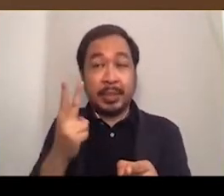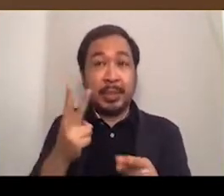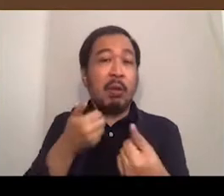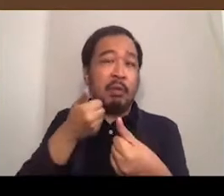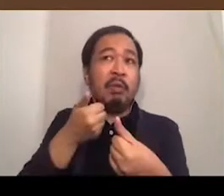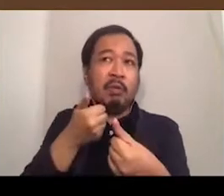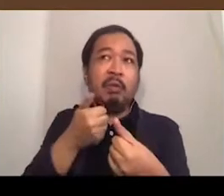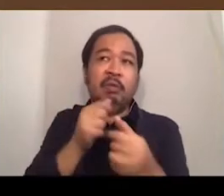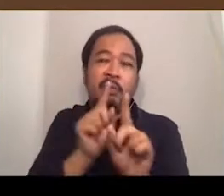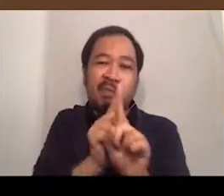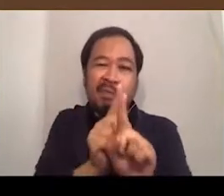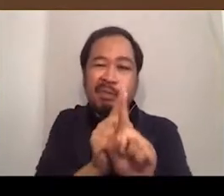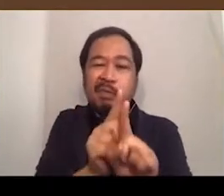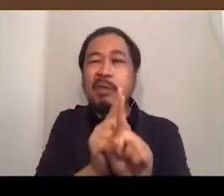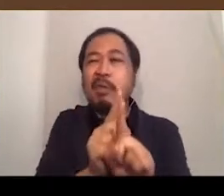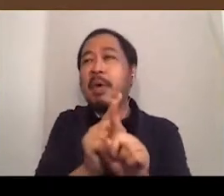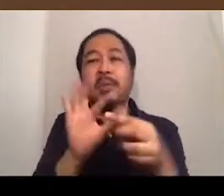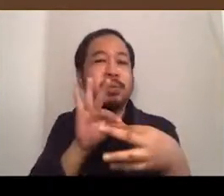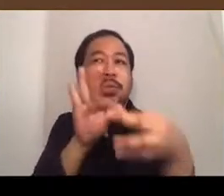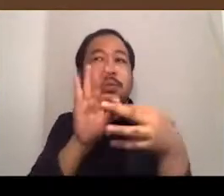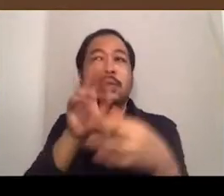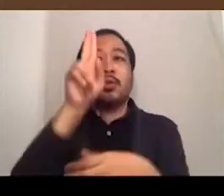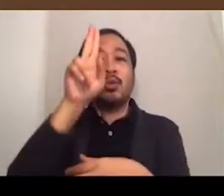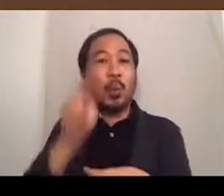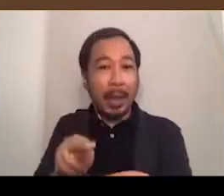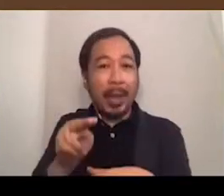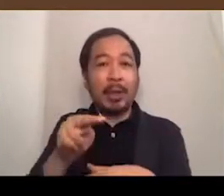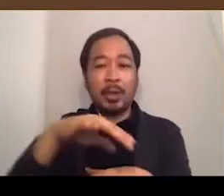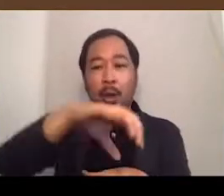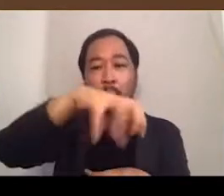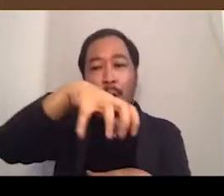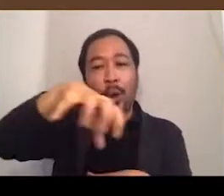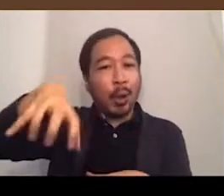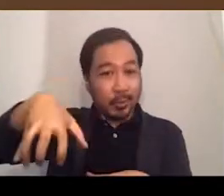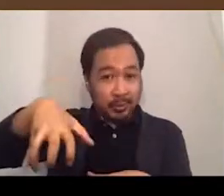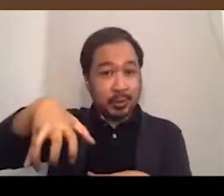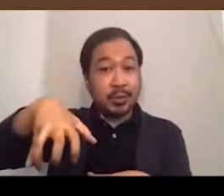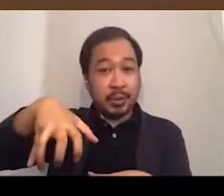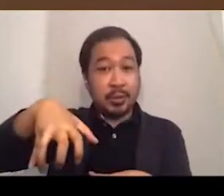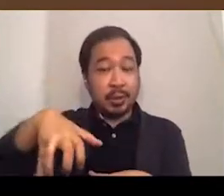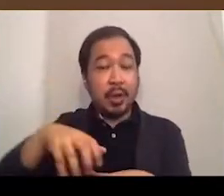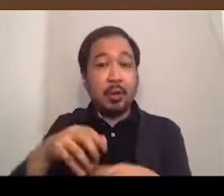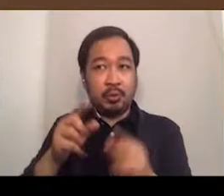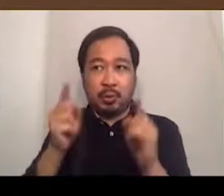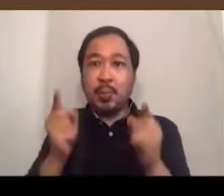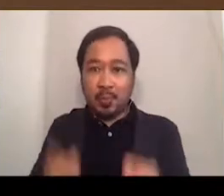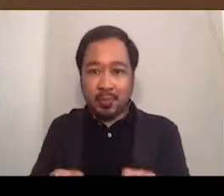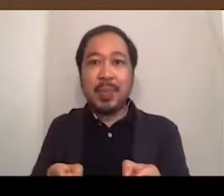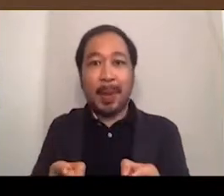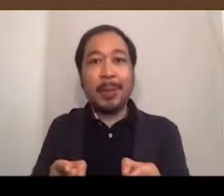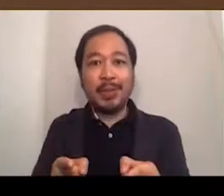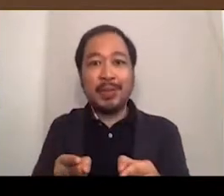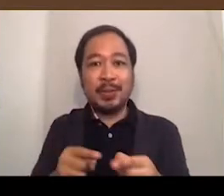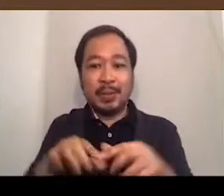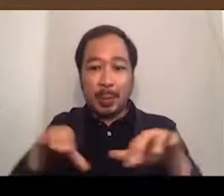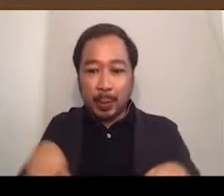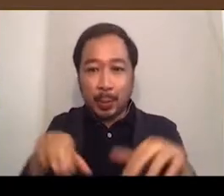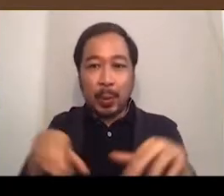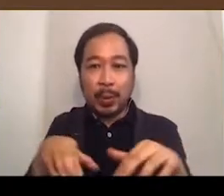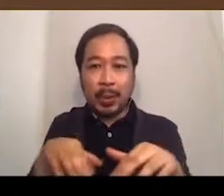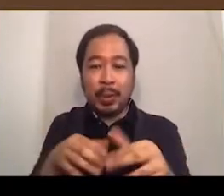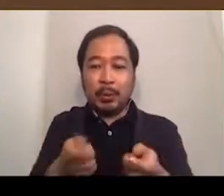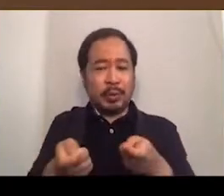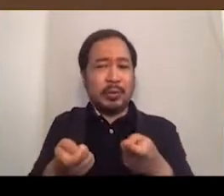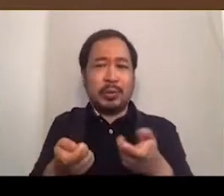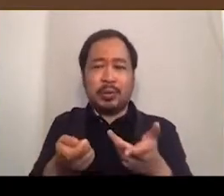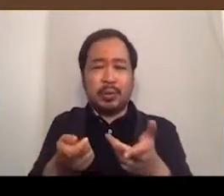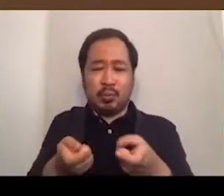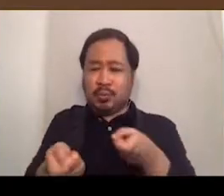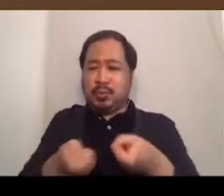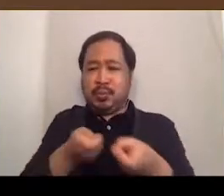and take action to control the virus and mitigate its impact